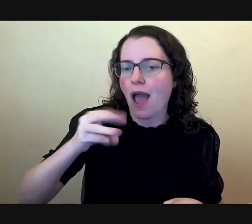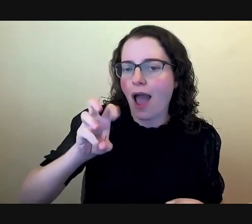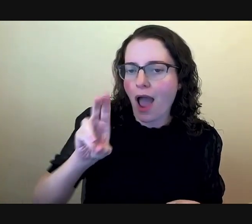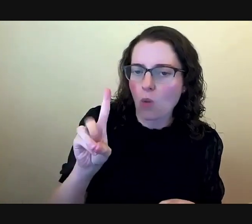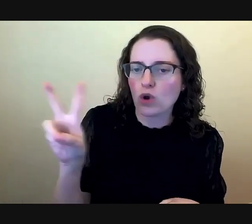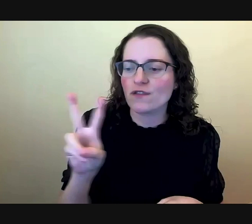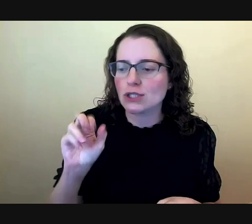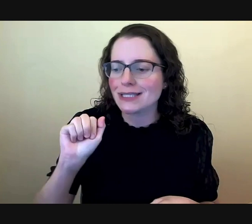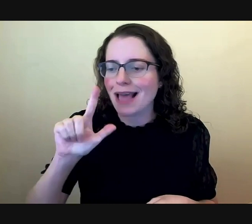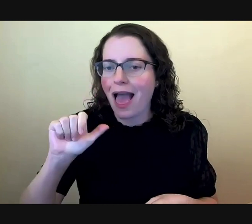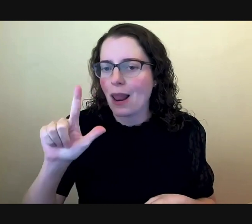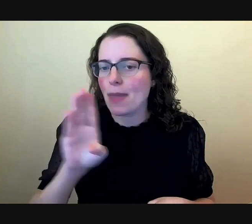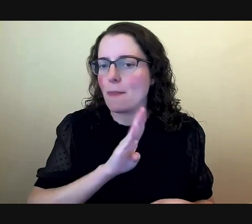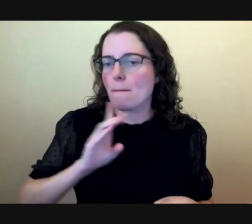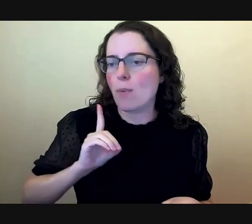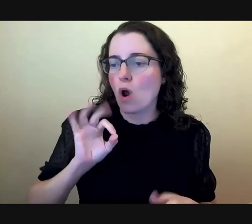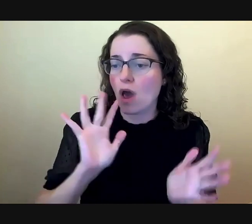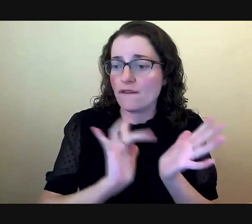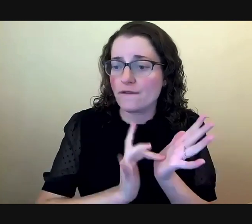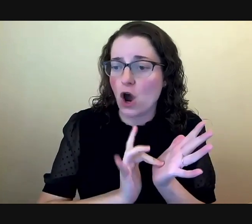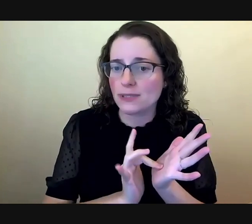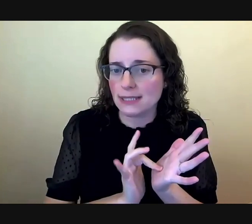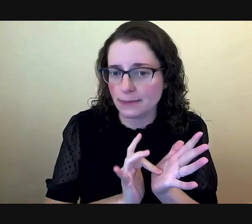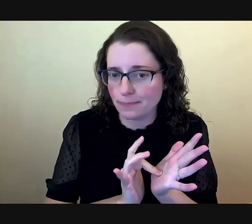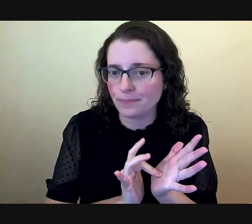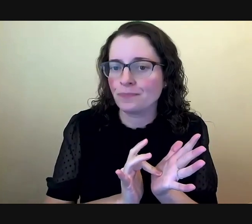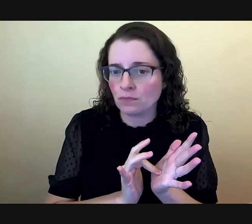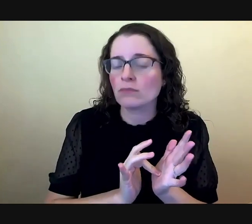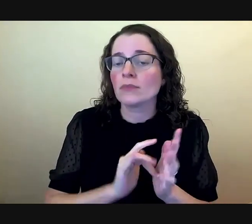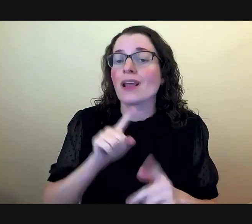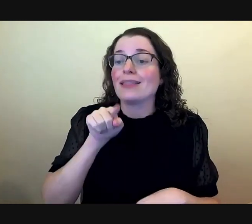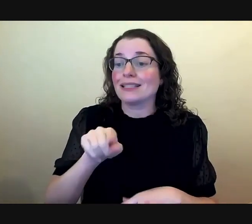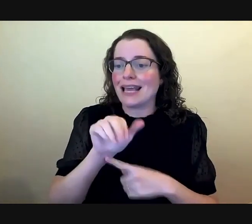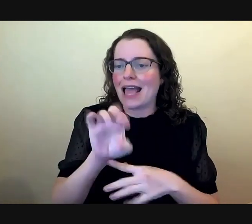The name of the case is Howard vs Alabama Board of Pharmacy.